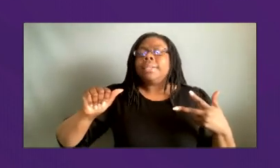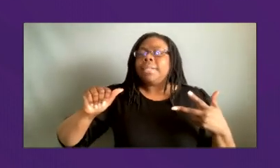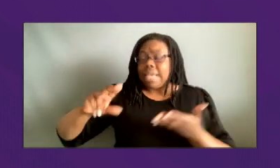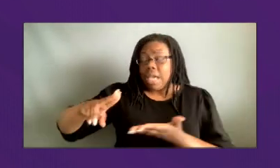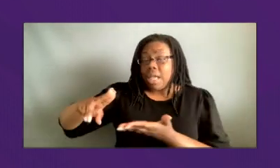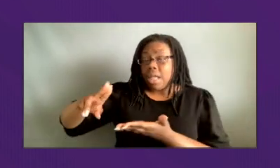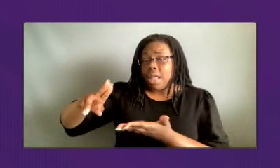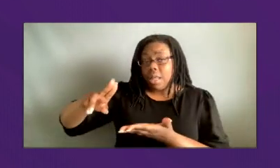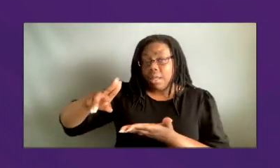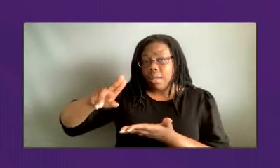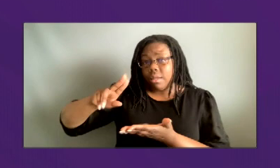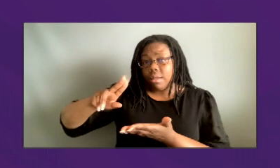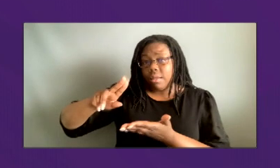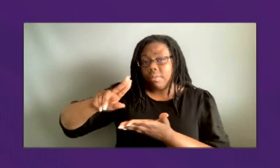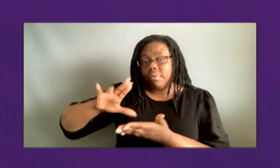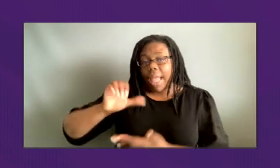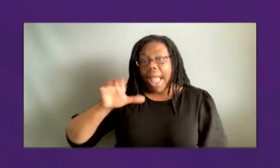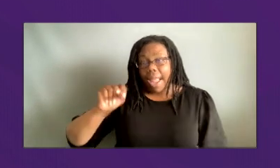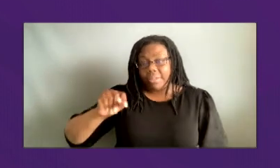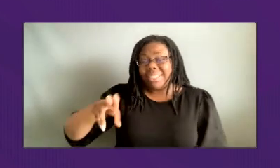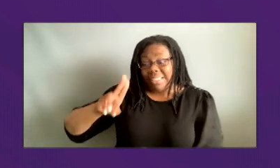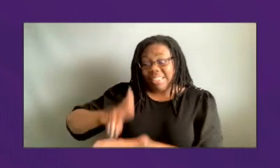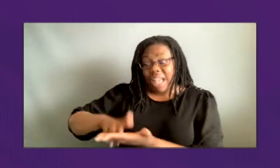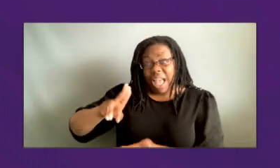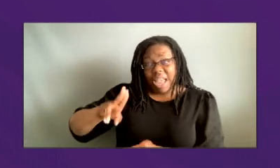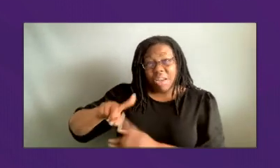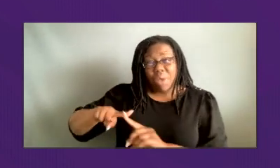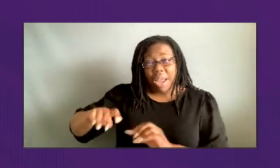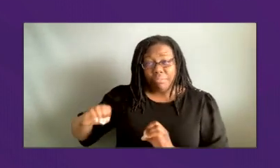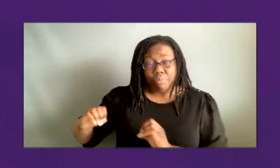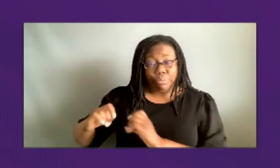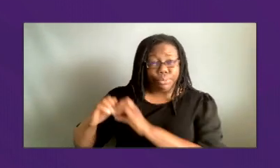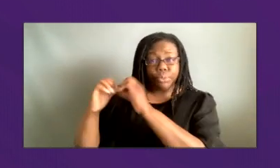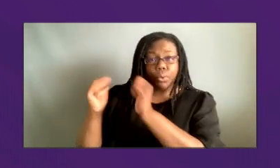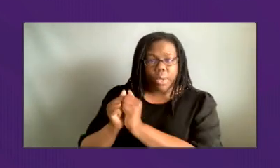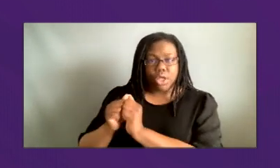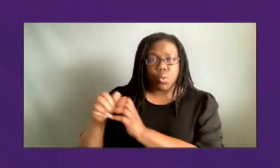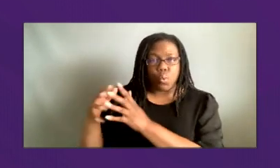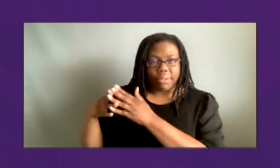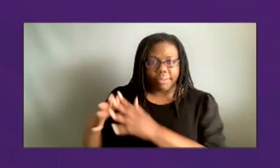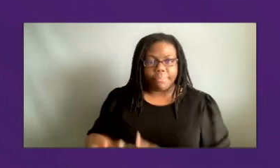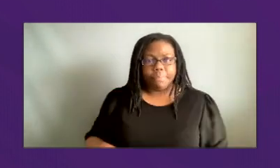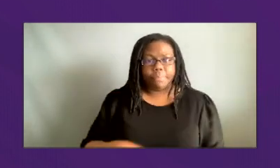Wah-pe-cat-que of the Kickapoo Nation decided to leave the United States altogether and seek